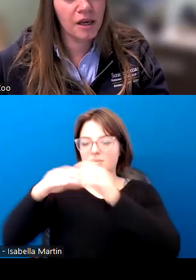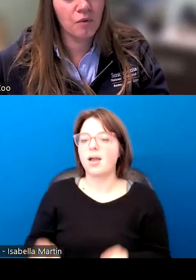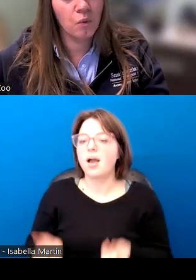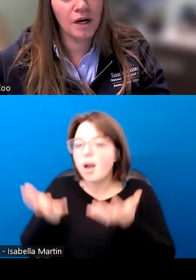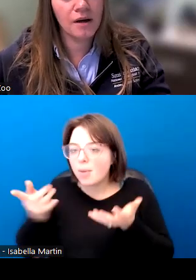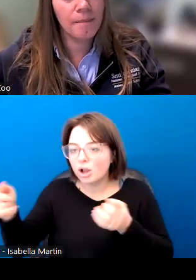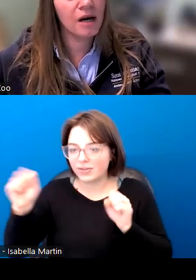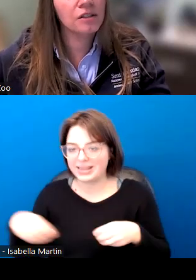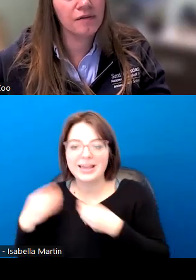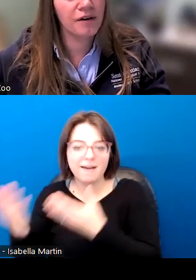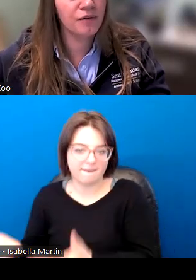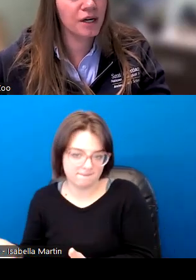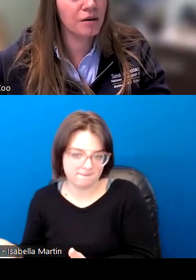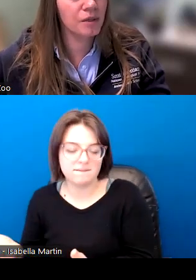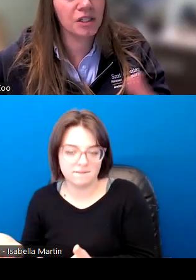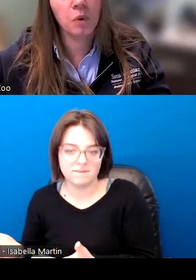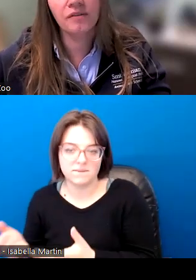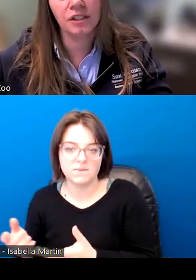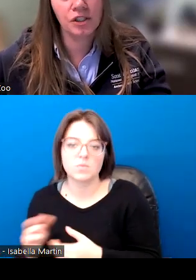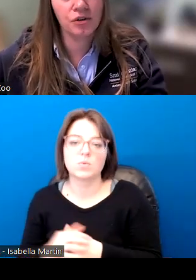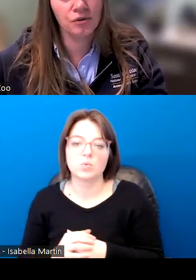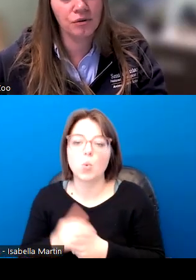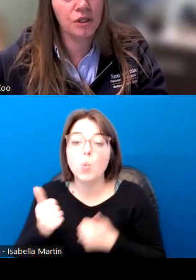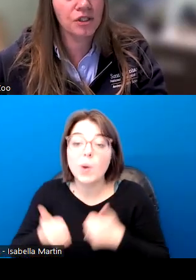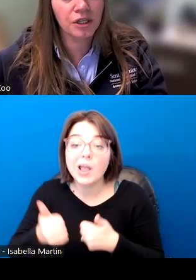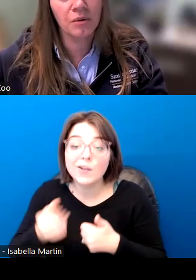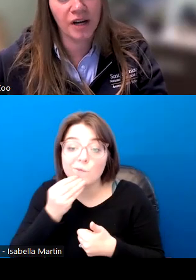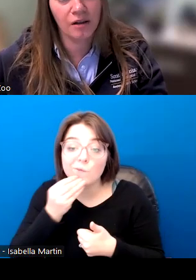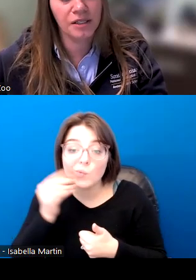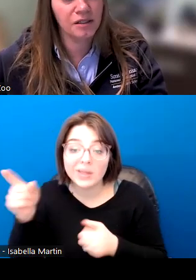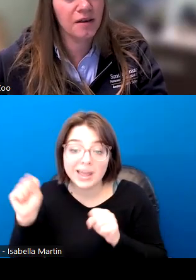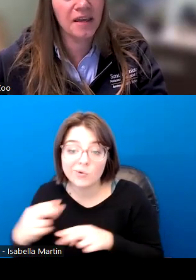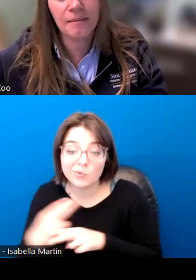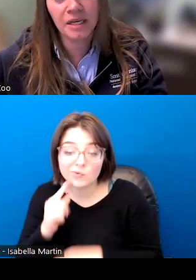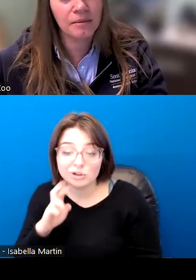and what amount of that food item is equivalent to a certain number of calories and they can mix and